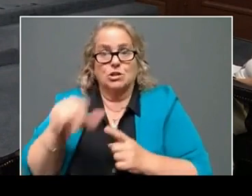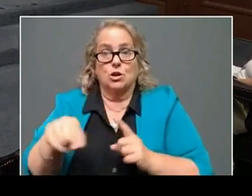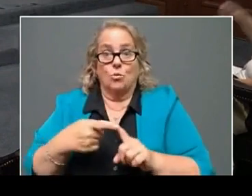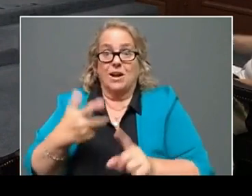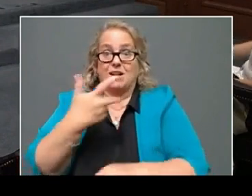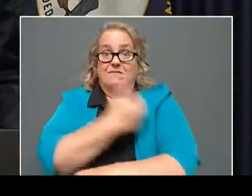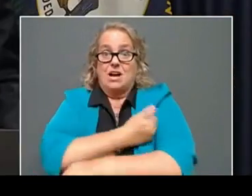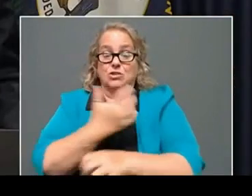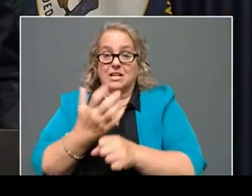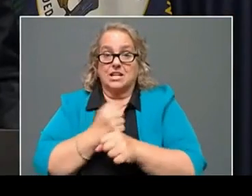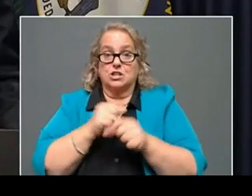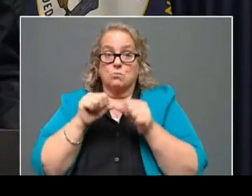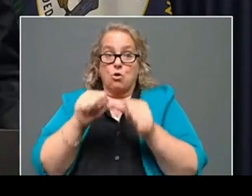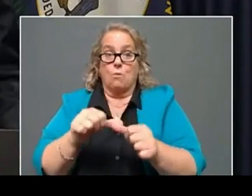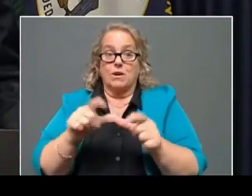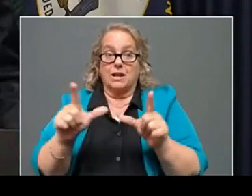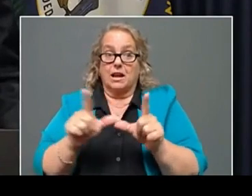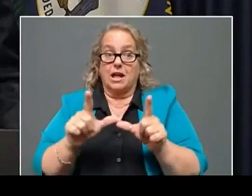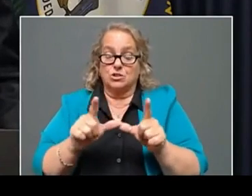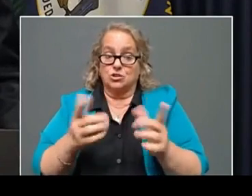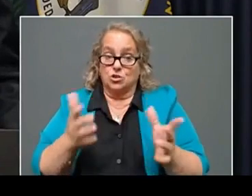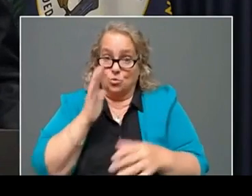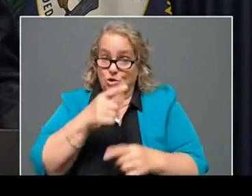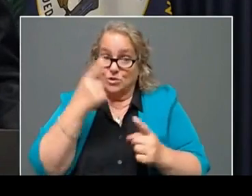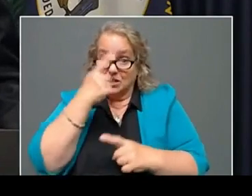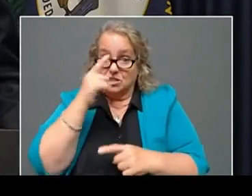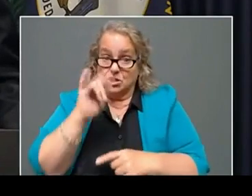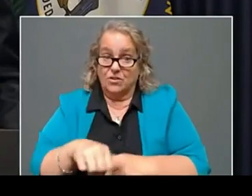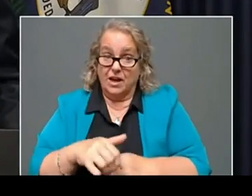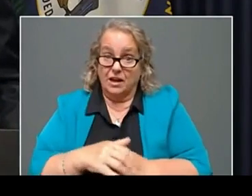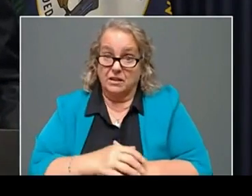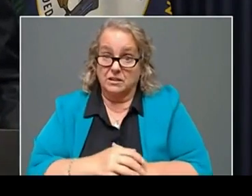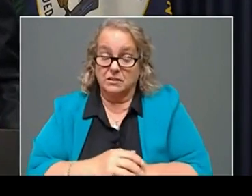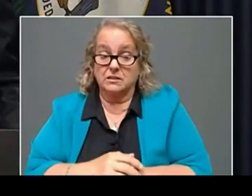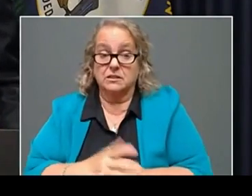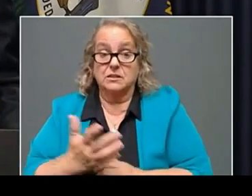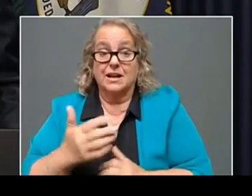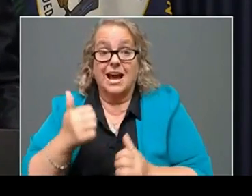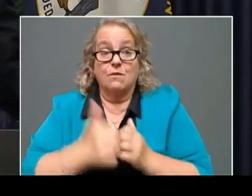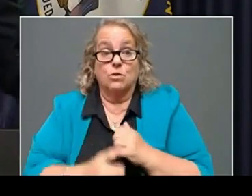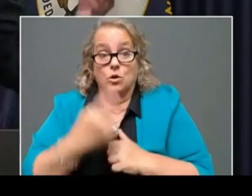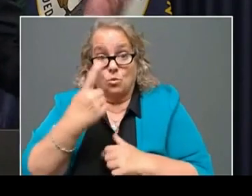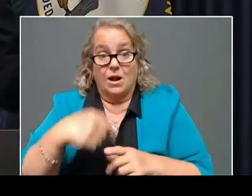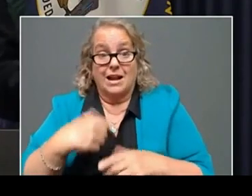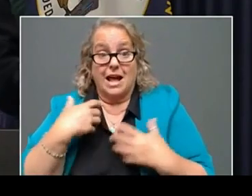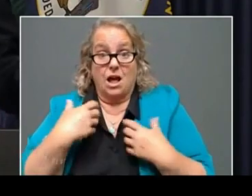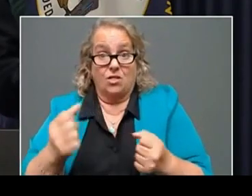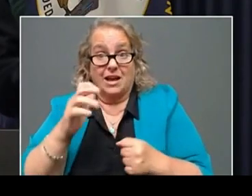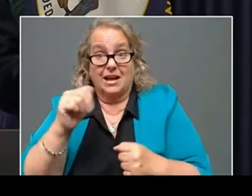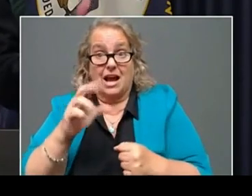jurors. That's something consider well, certainly everybody in health care settings should be vaccinated. But everybody in Kentucky who is eligible